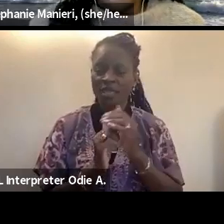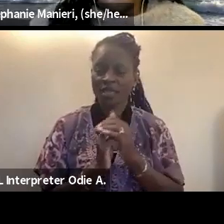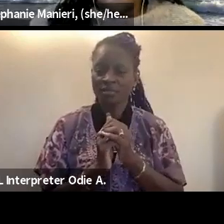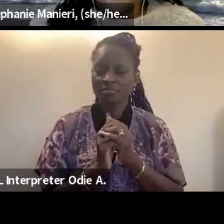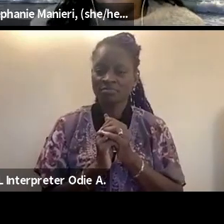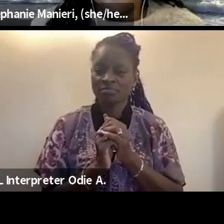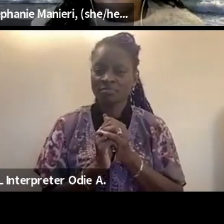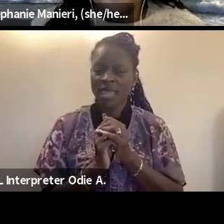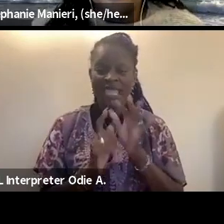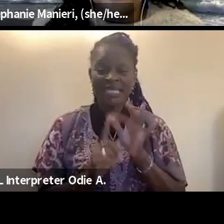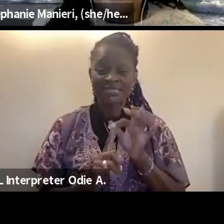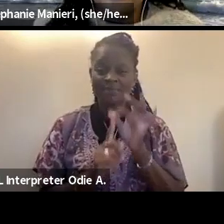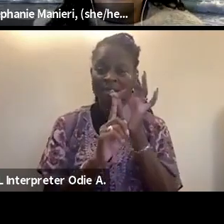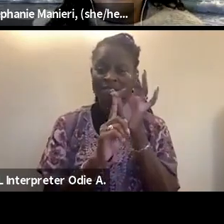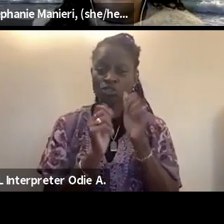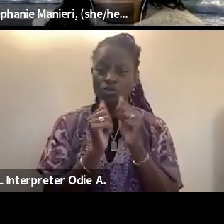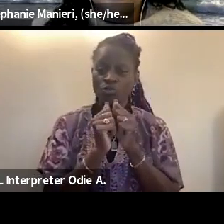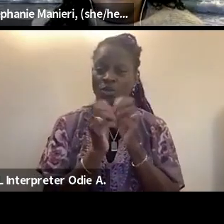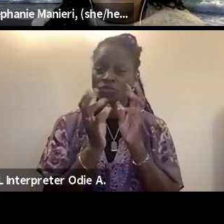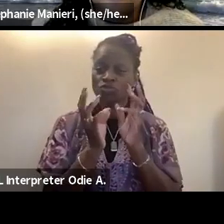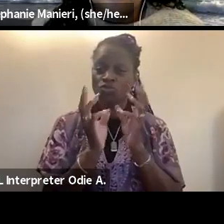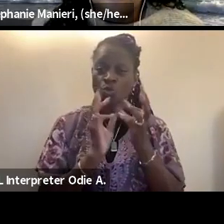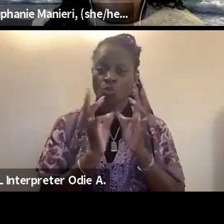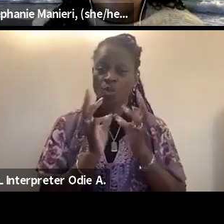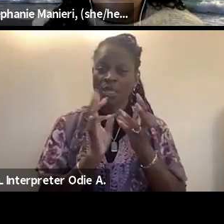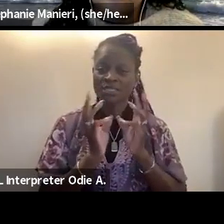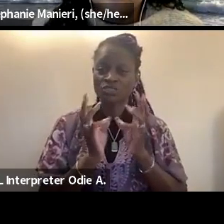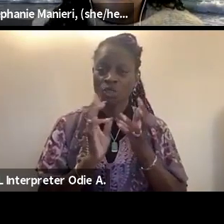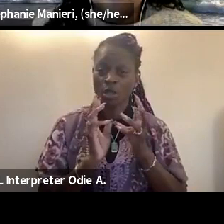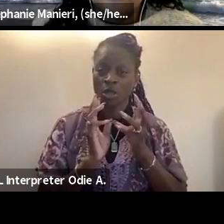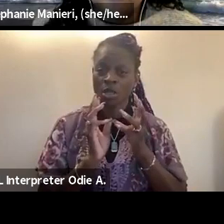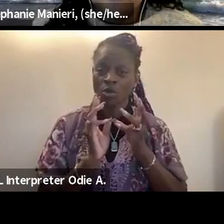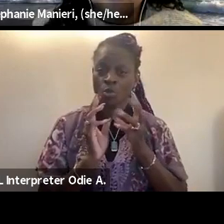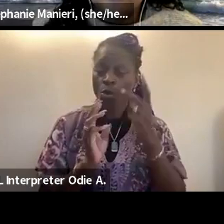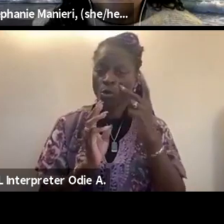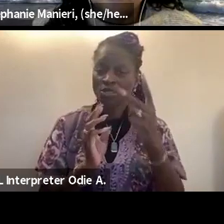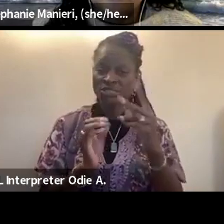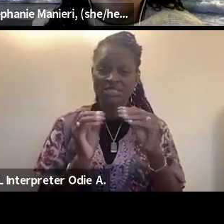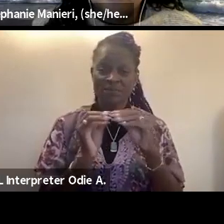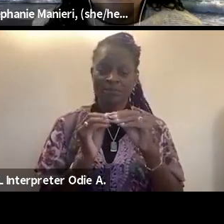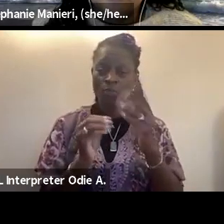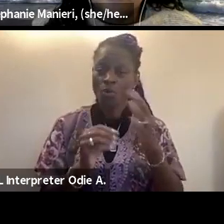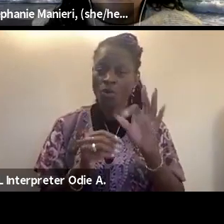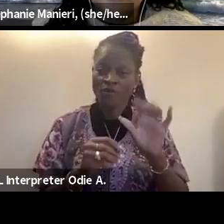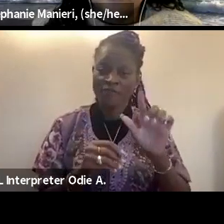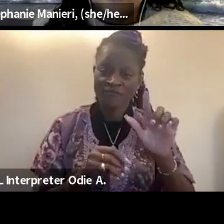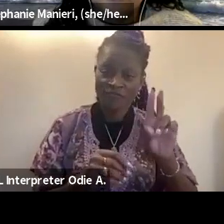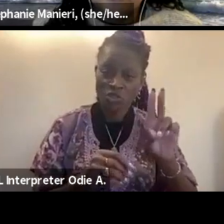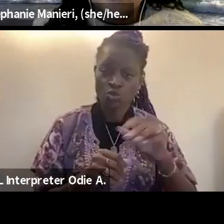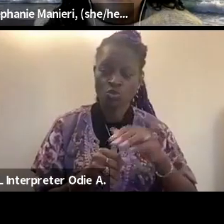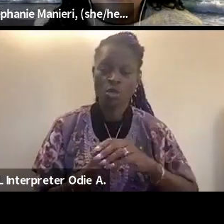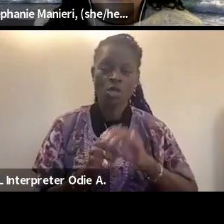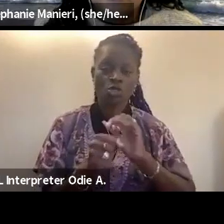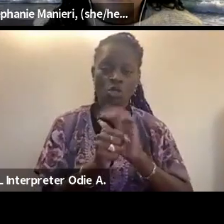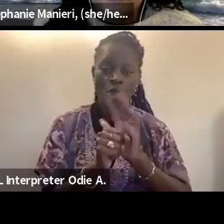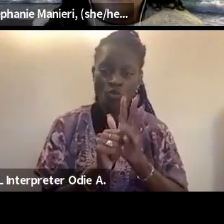the winter season when we always, always see more disease, there's always flu. And we know Colbyt is going to surge again.